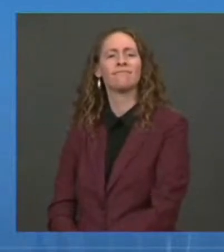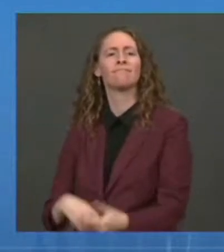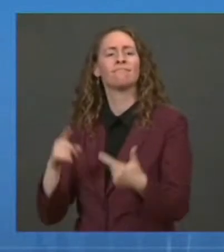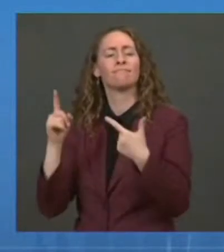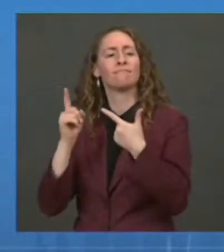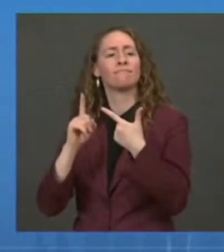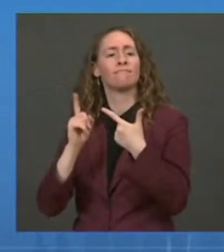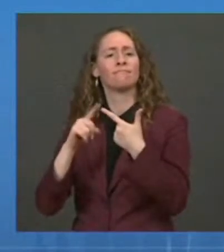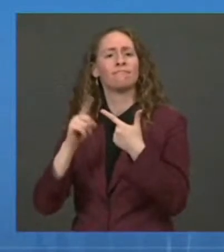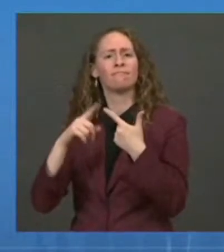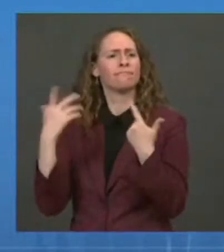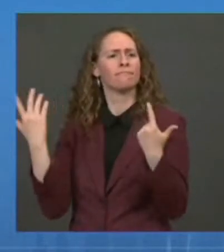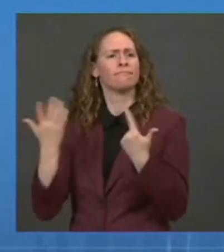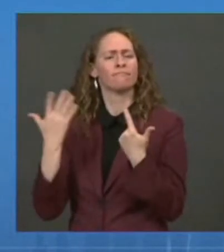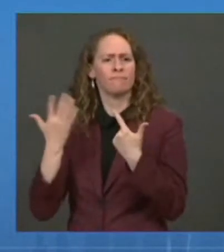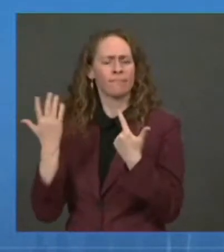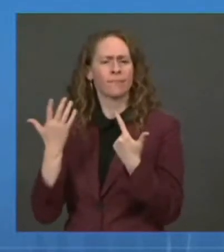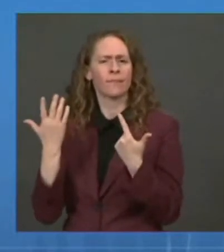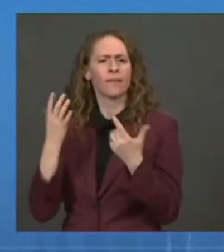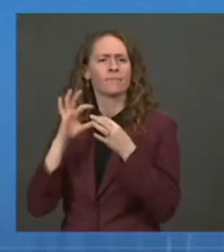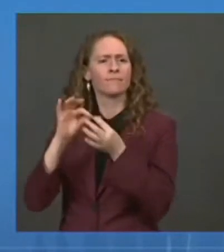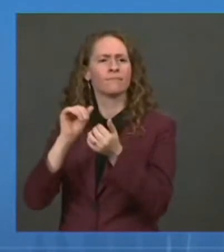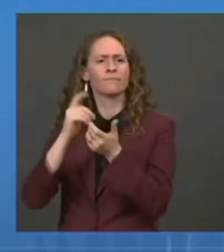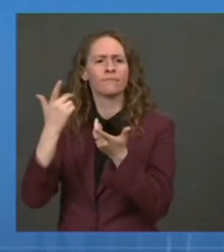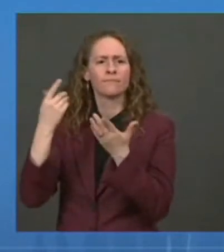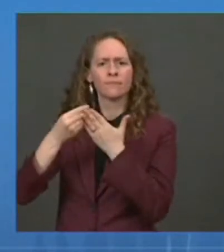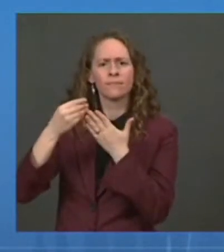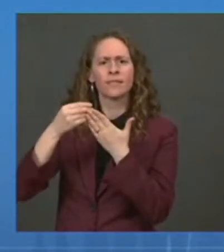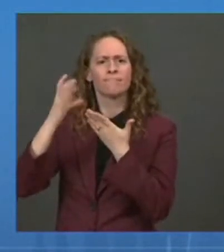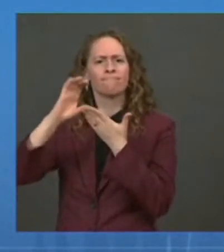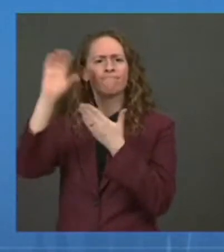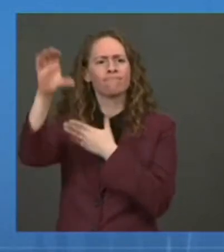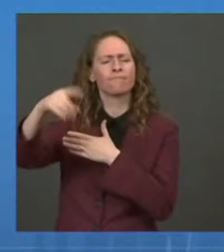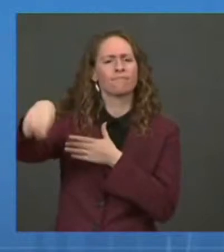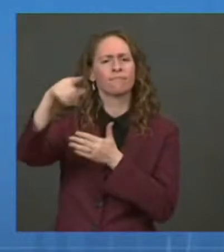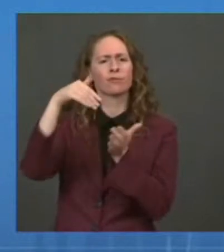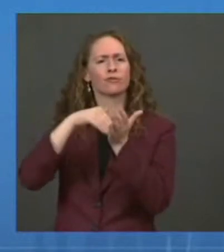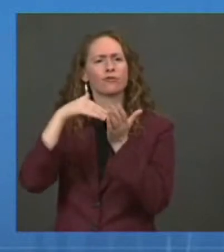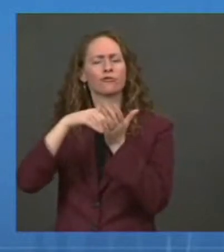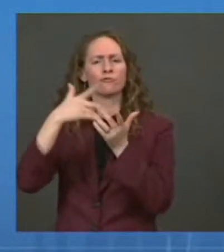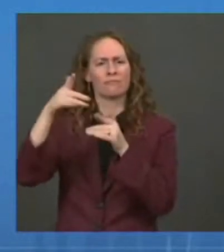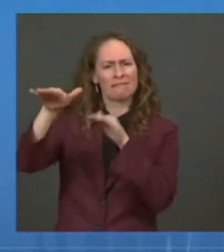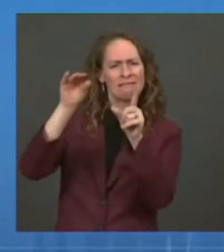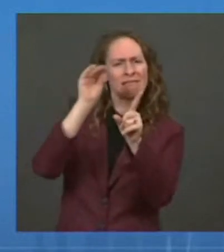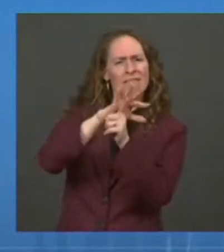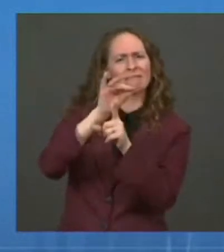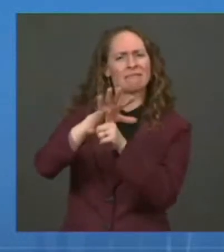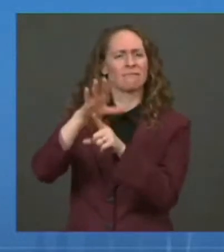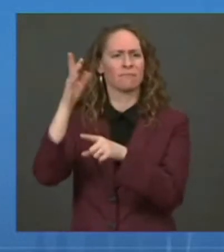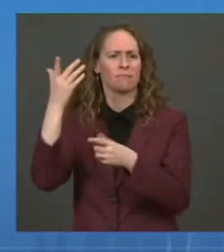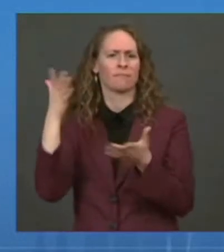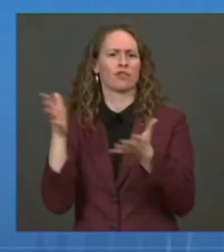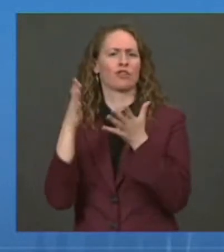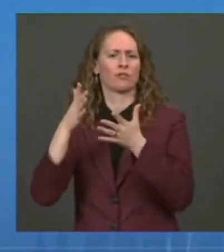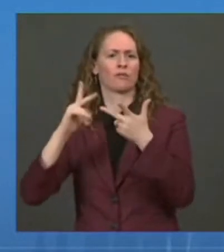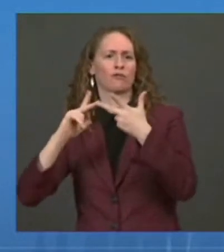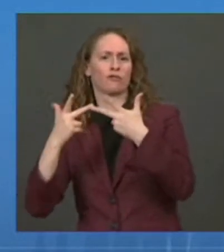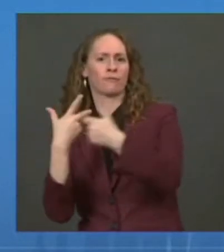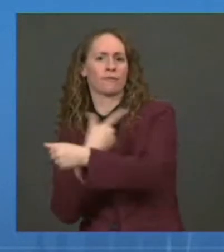EDUCATION CAMPAIGN FOR BOOSTERS. SECOND REIMBURSING DOCTORS FOR COVID-19 COUNCIL AND THIRD